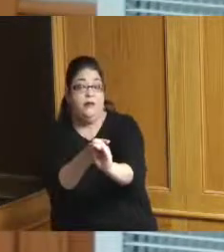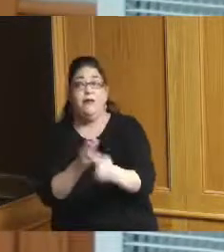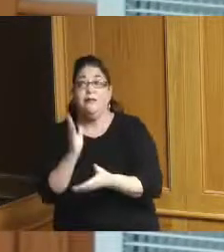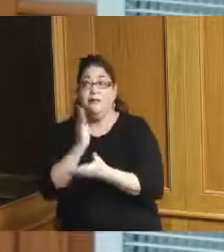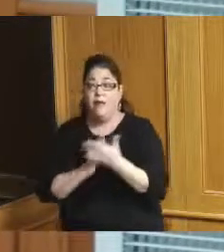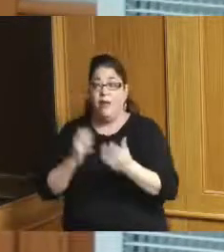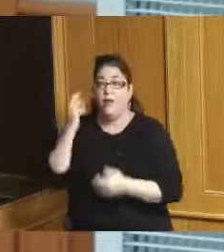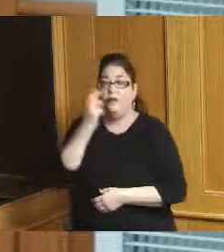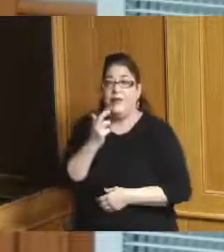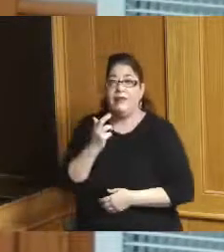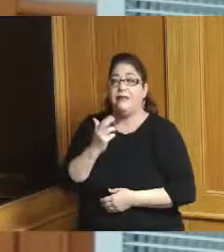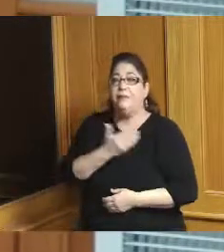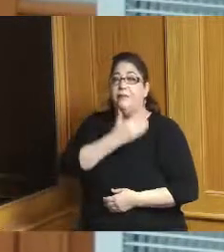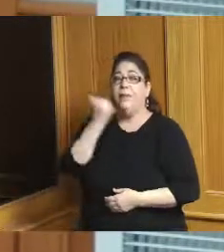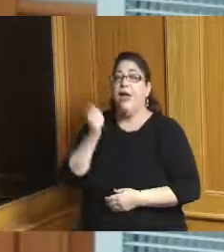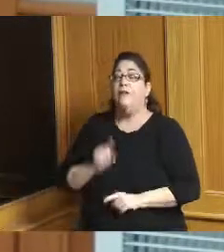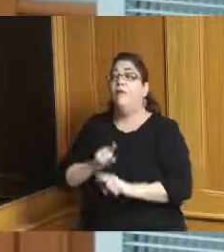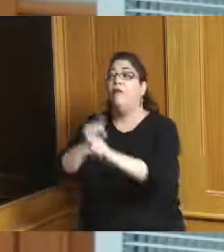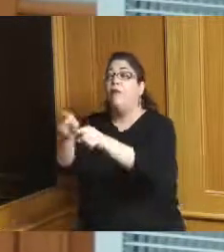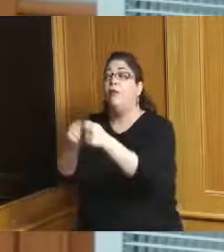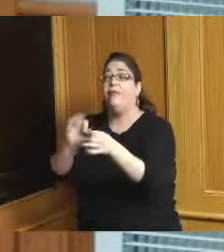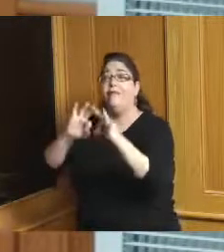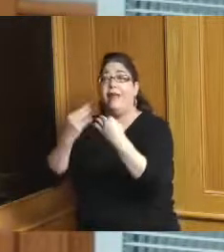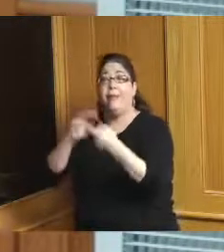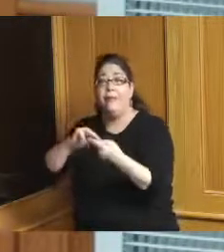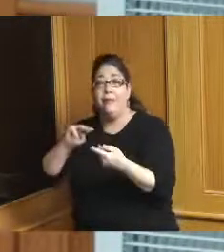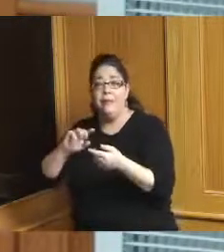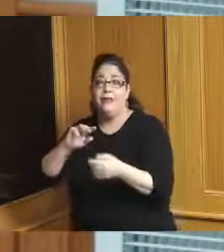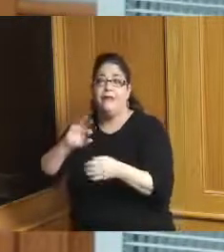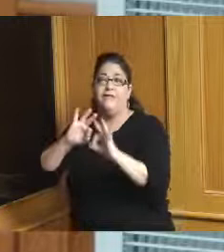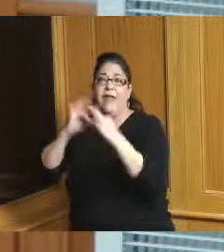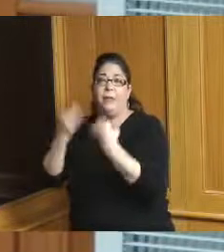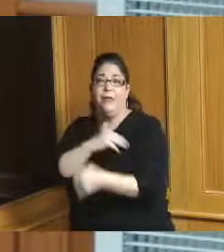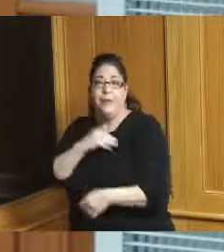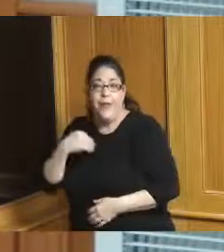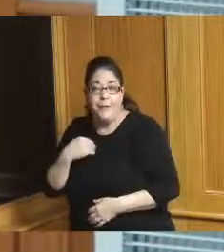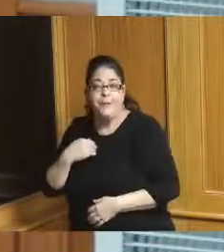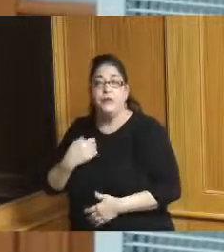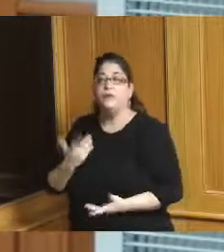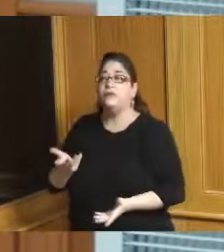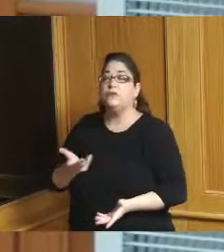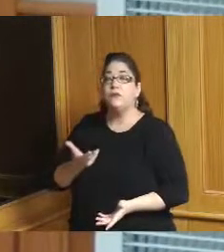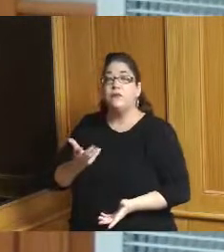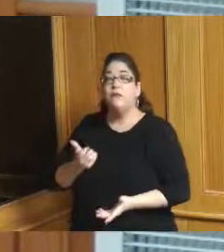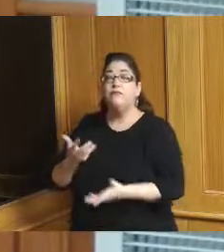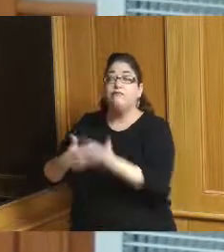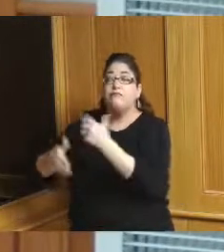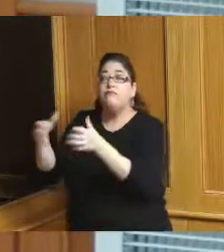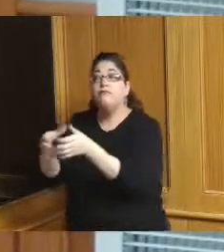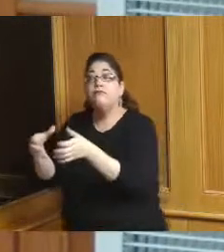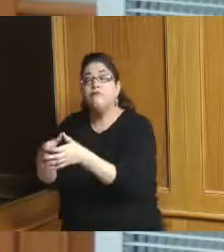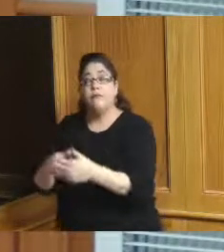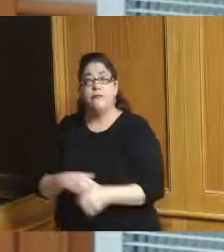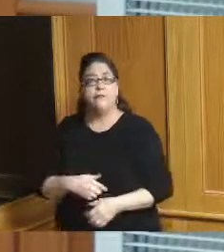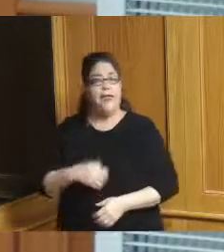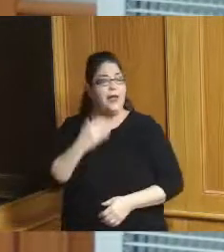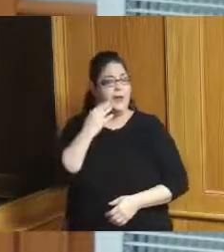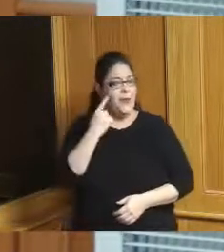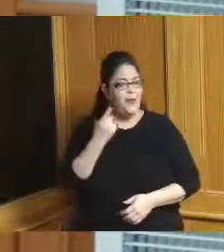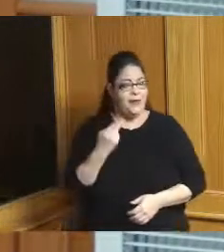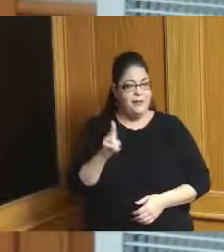able to be with their family members there were we had a huddle or I guess we had an assembly